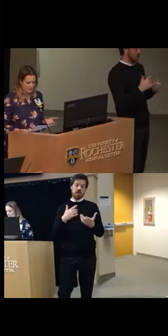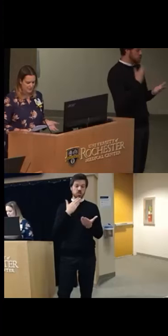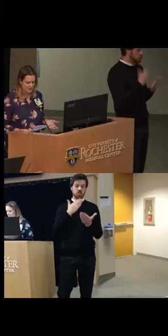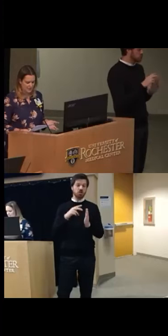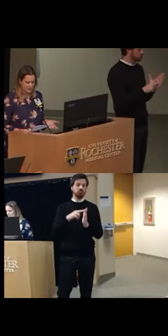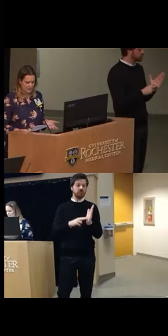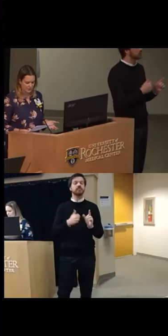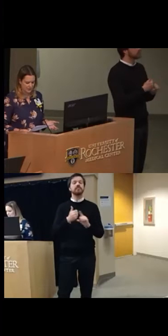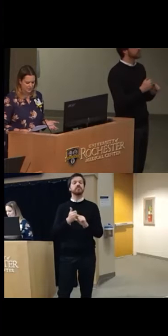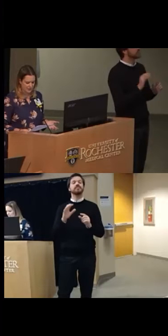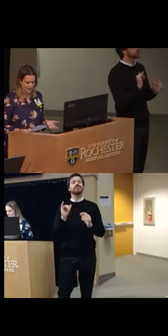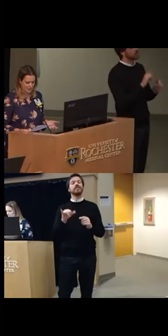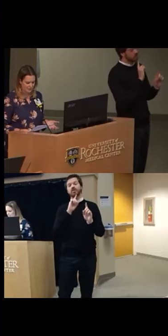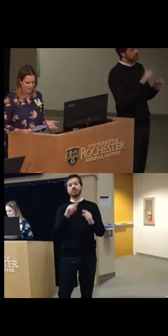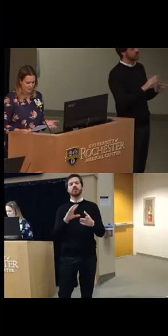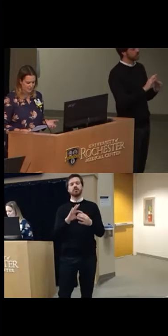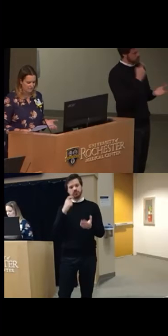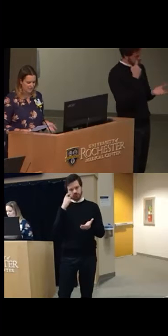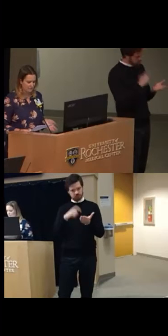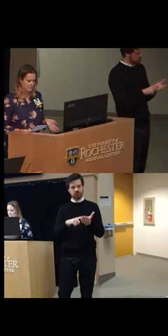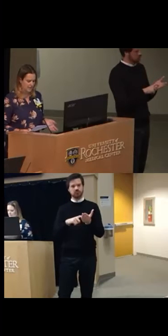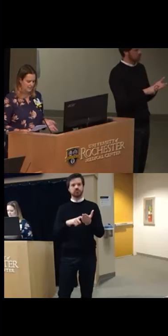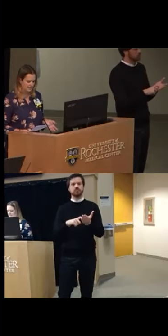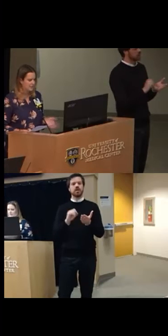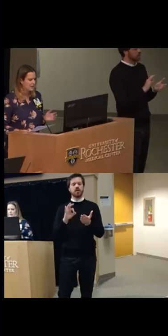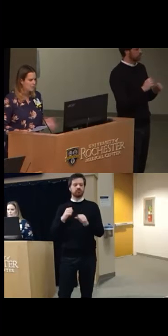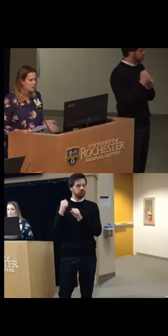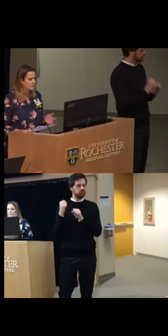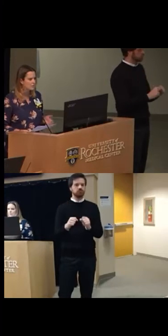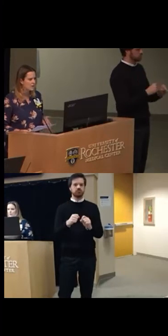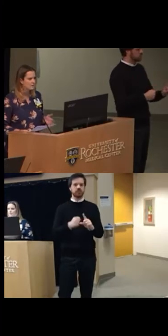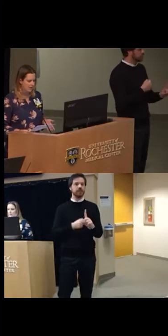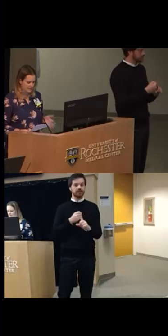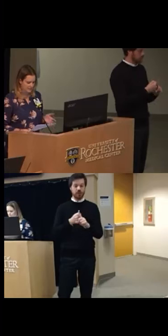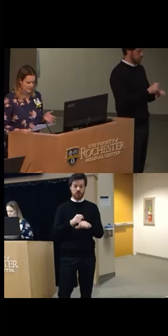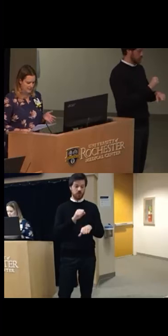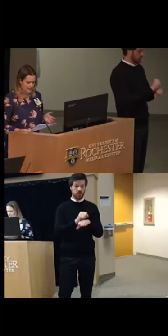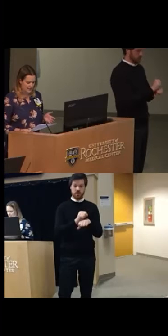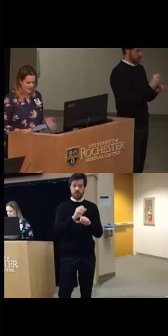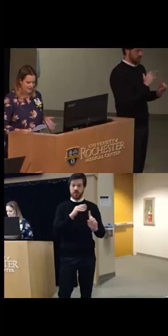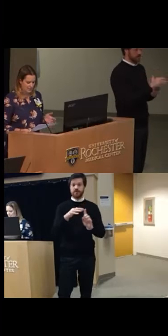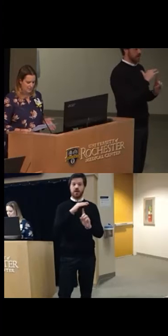response demonstrates recognition of the profound impact that work in the work environment has on